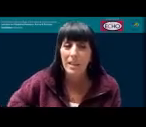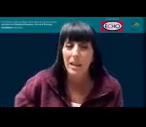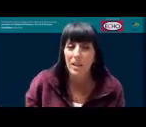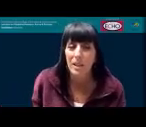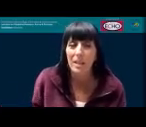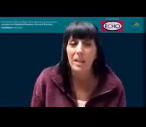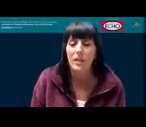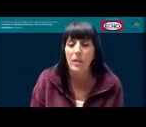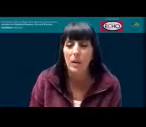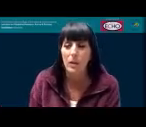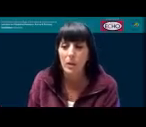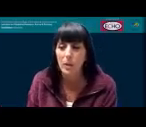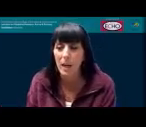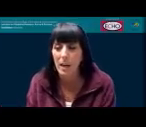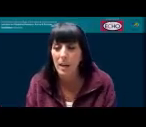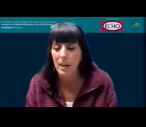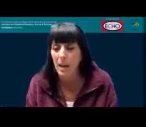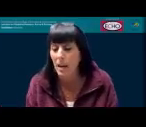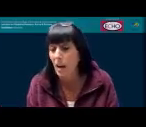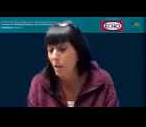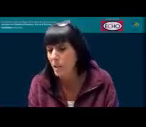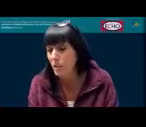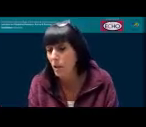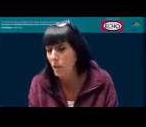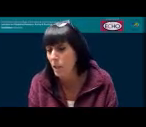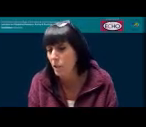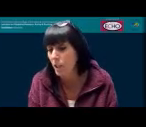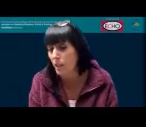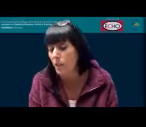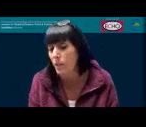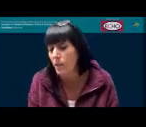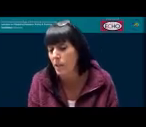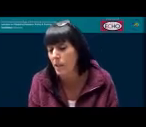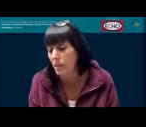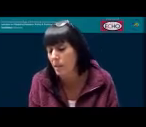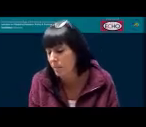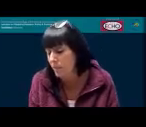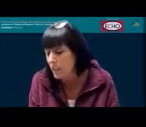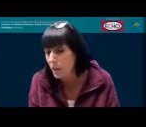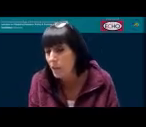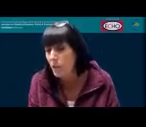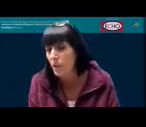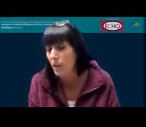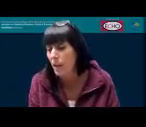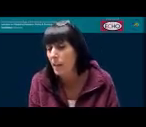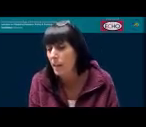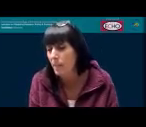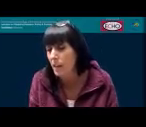session, so you can always go and share the videos, any of the